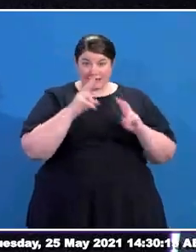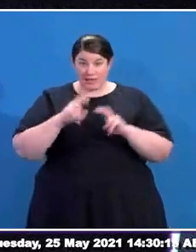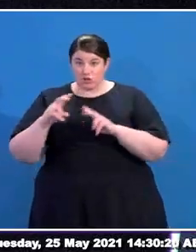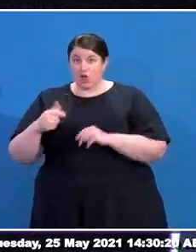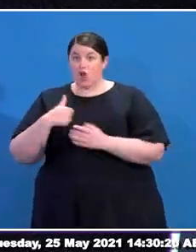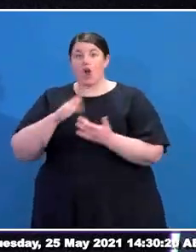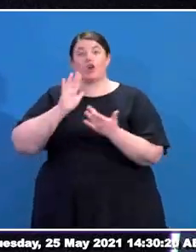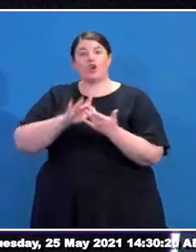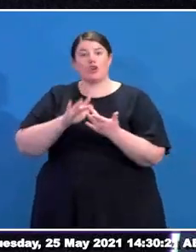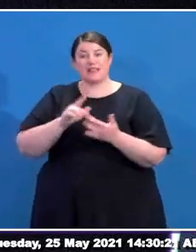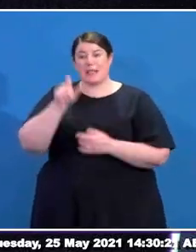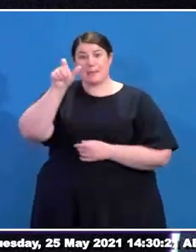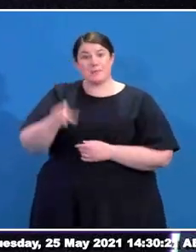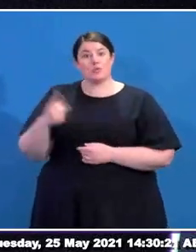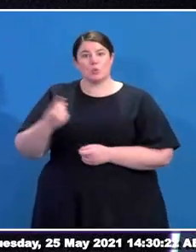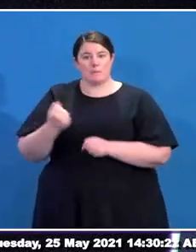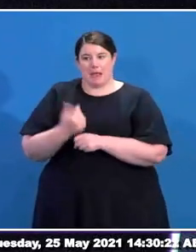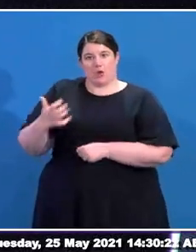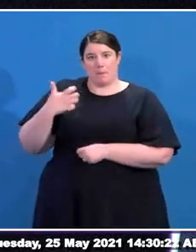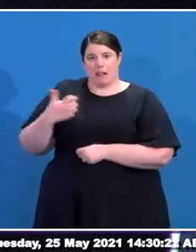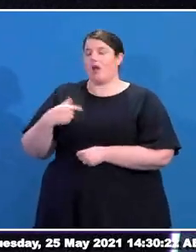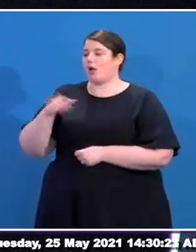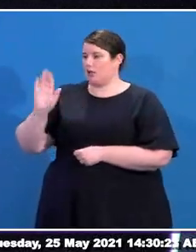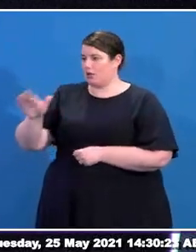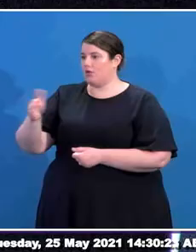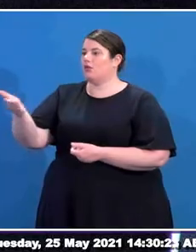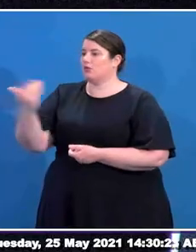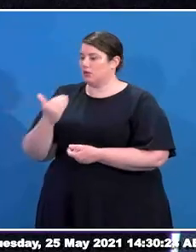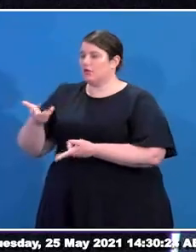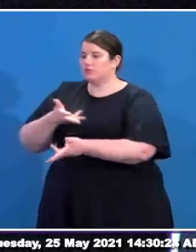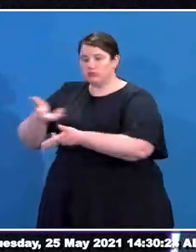so the person who has lodged the complaint or the grievance, and to get